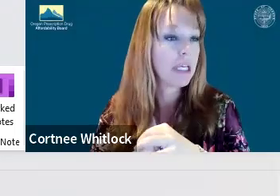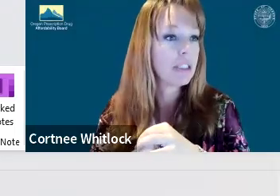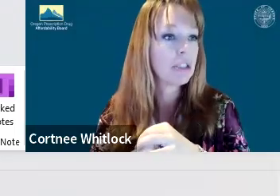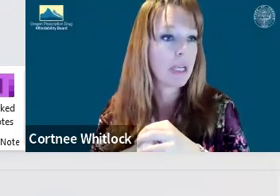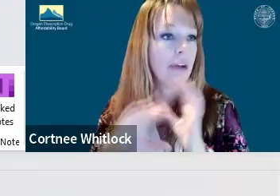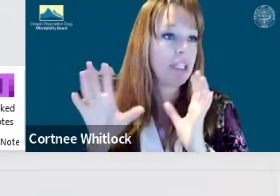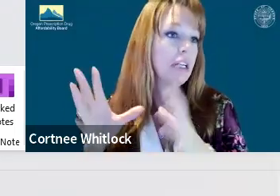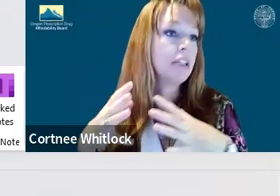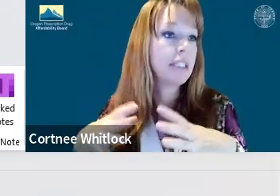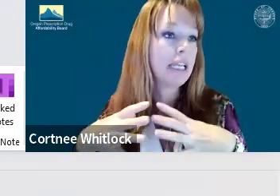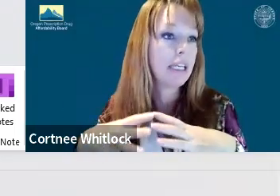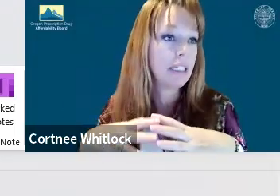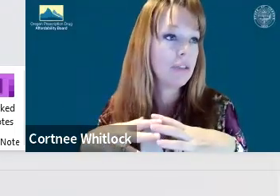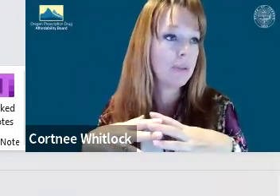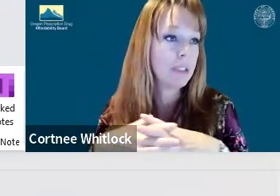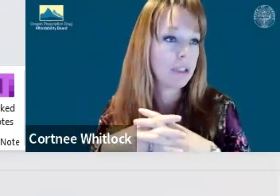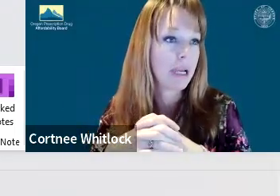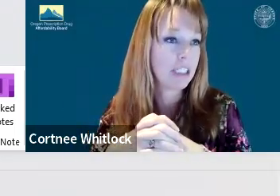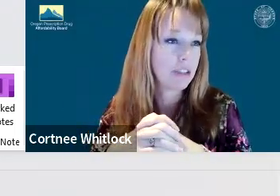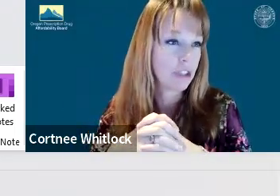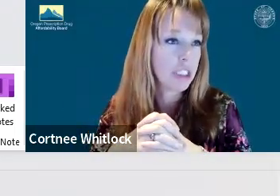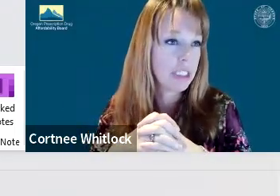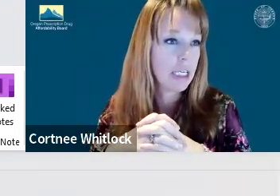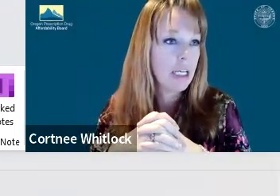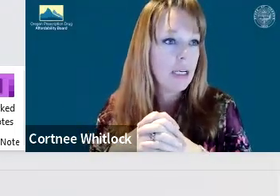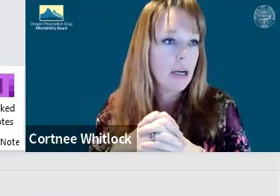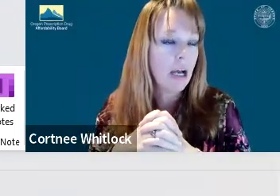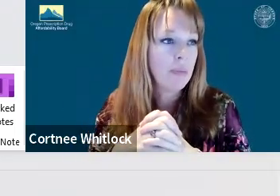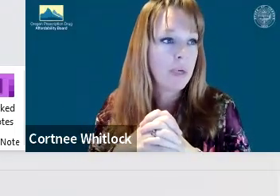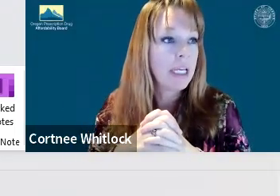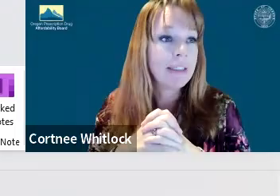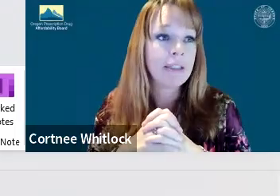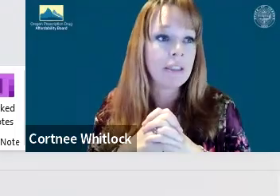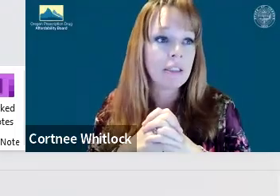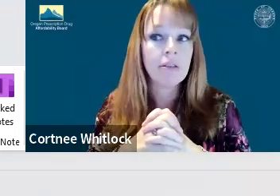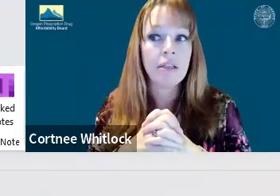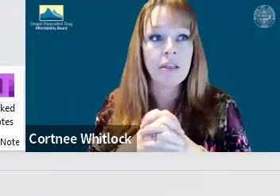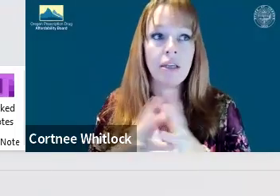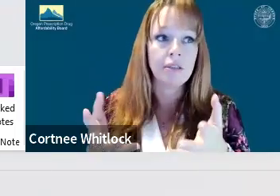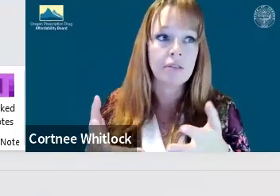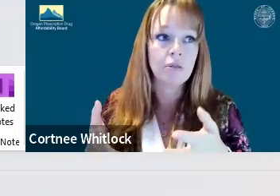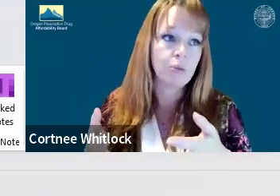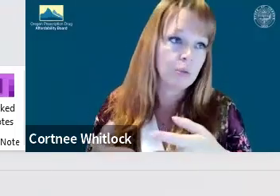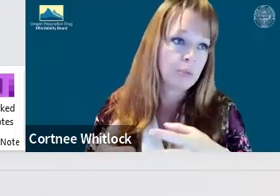information since we have to get all the data into the material packets first. Um, but it's a it's a